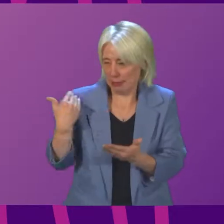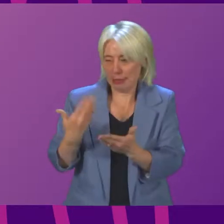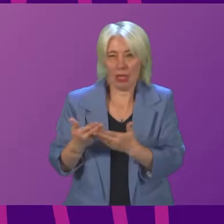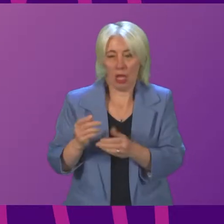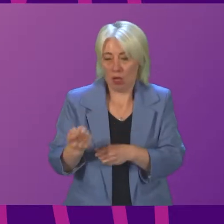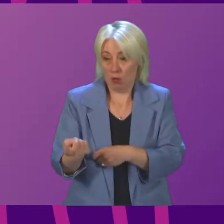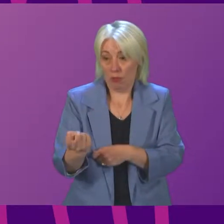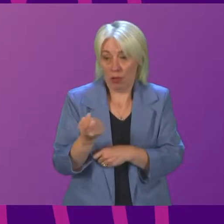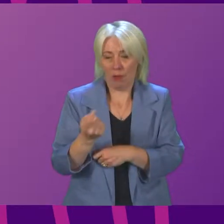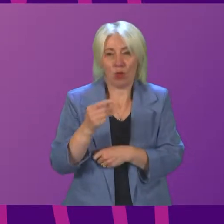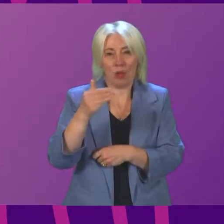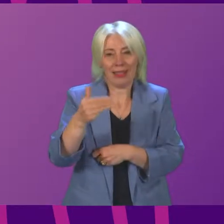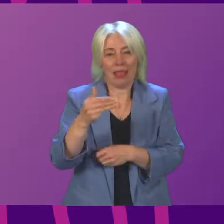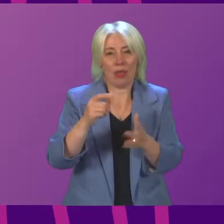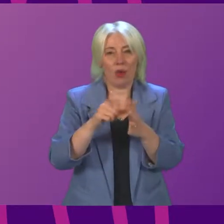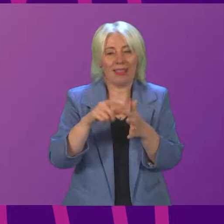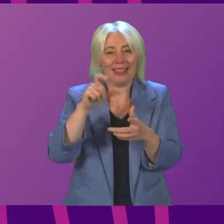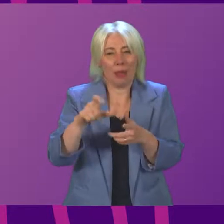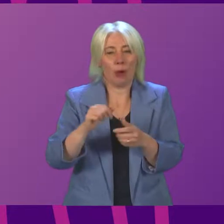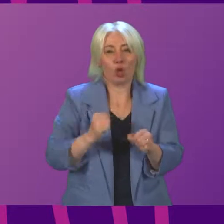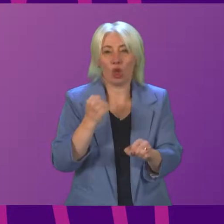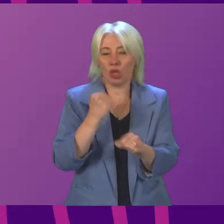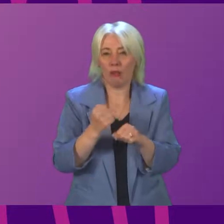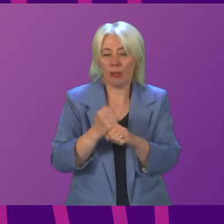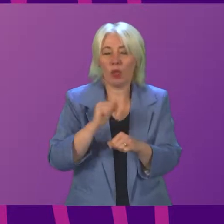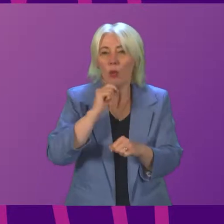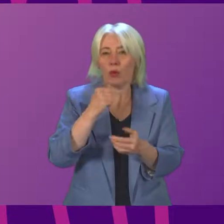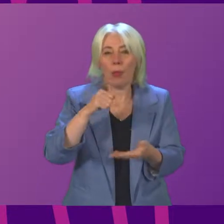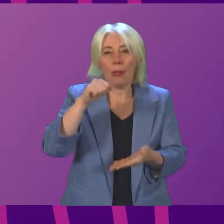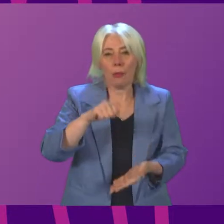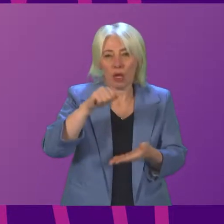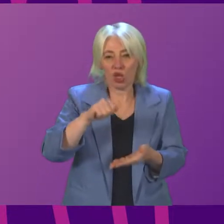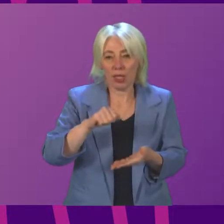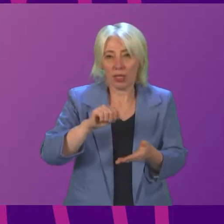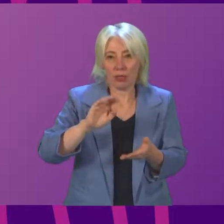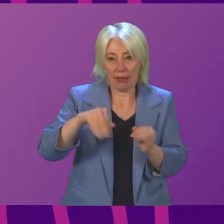9 December and the Scottish Government’s budget at the end of this year, budget negotiations with other parties will, no doubt, begin in earnest if they have not done so already.